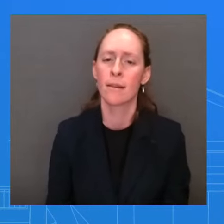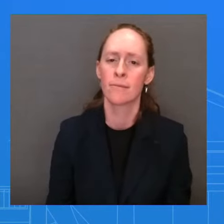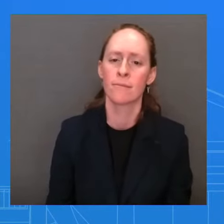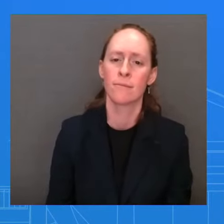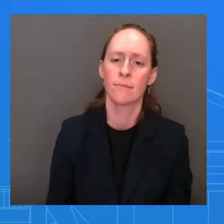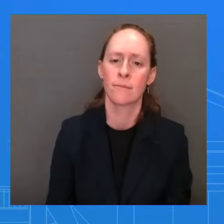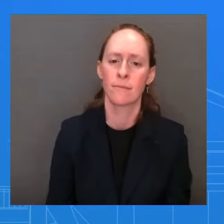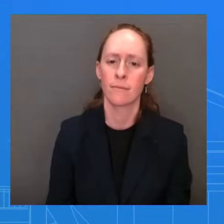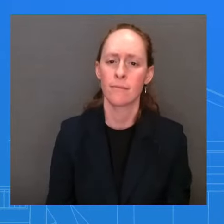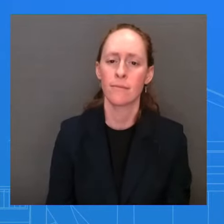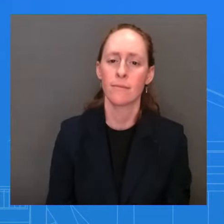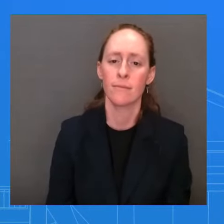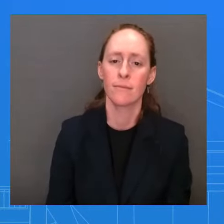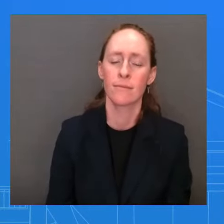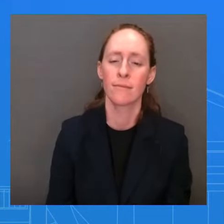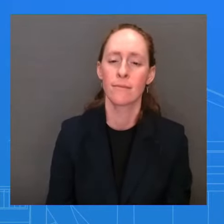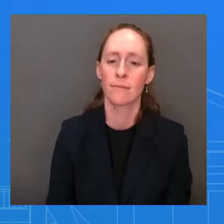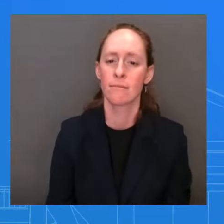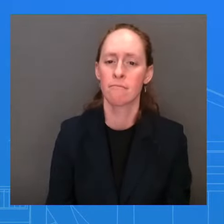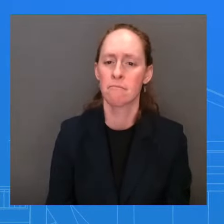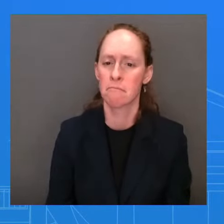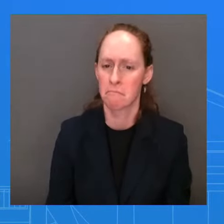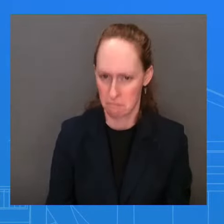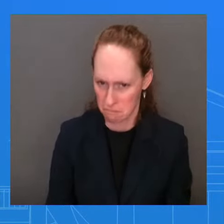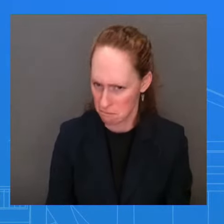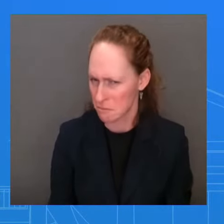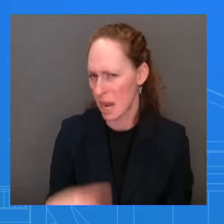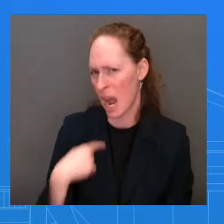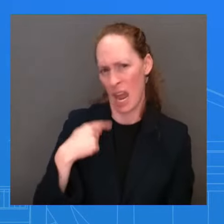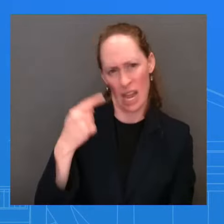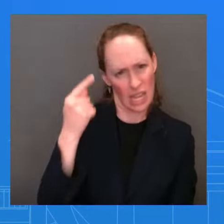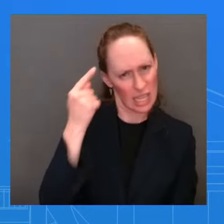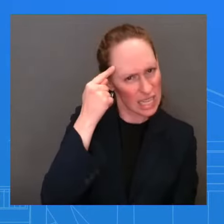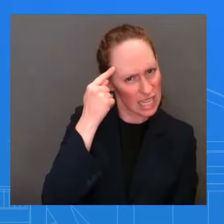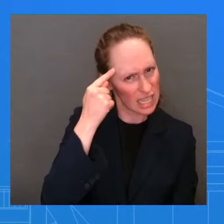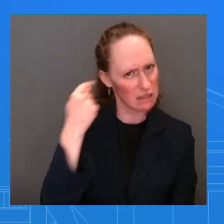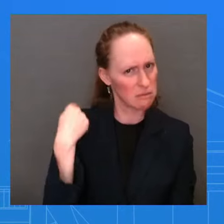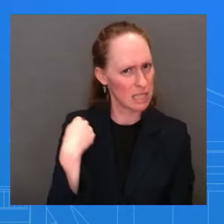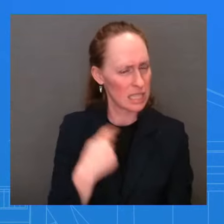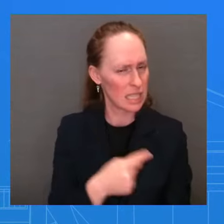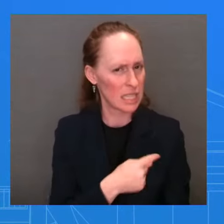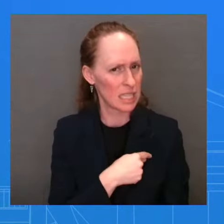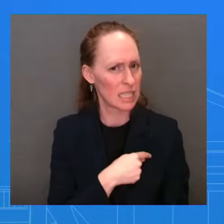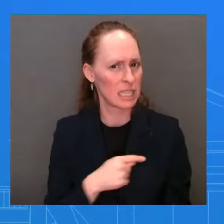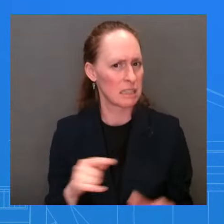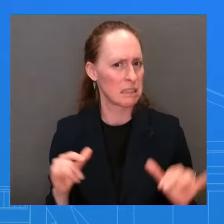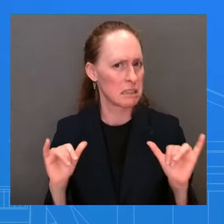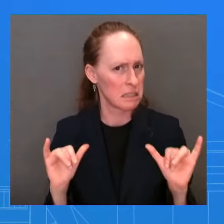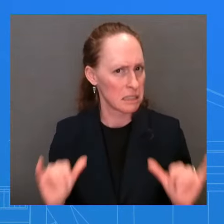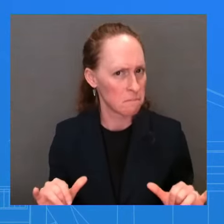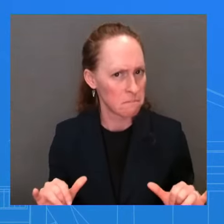and you heard from the President as well -- on what we -- on our concerns that -- about the recent developments in Israel.